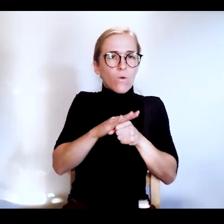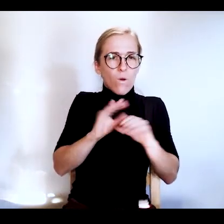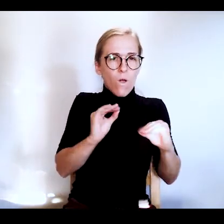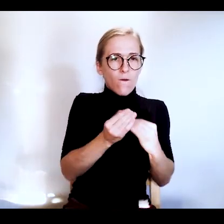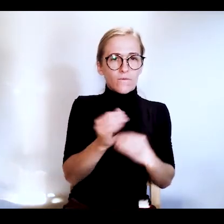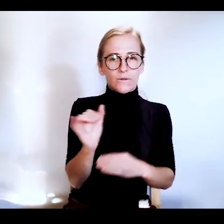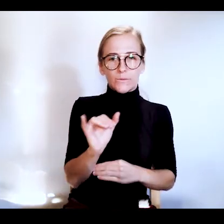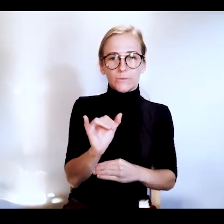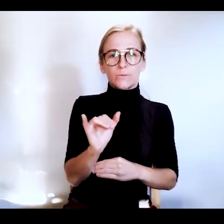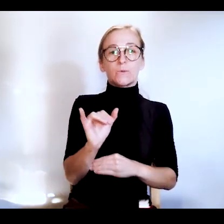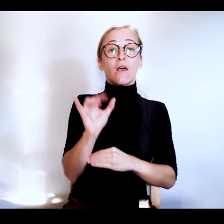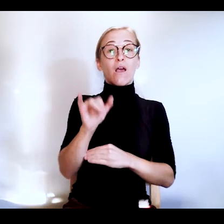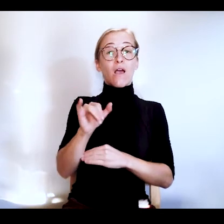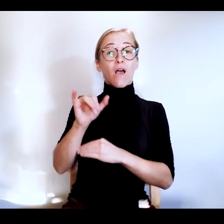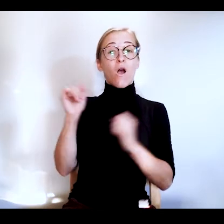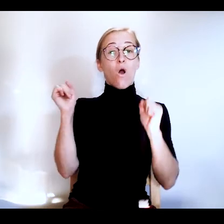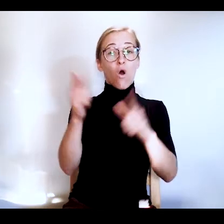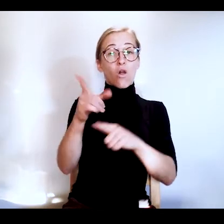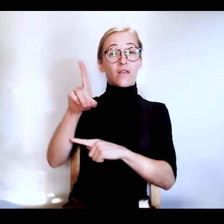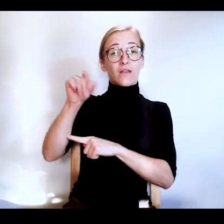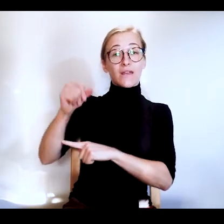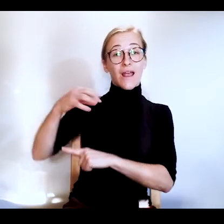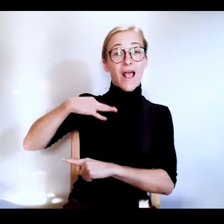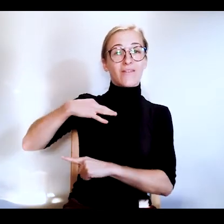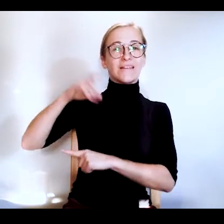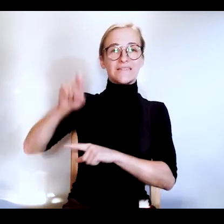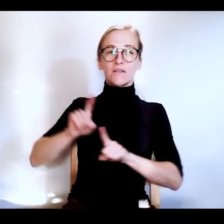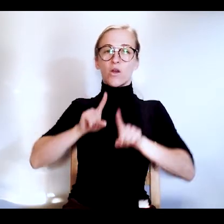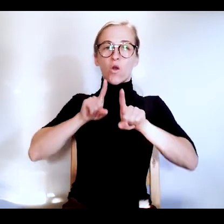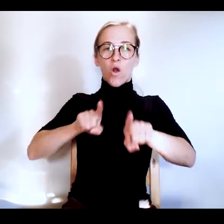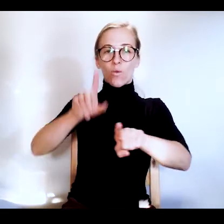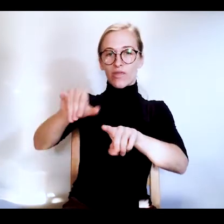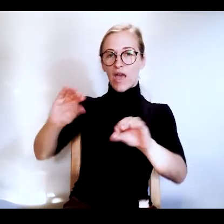All disability applications have to go to these offices.